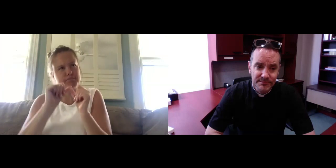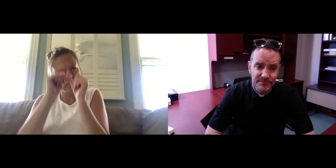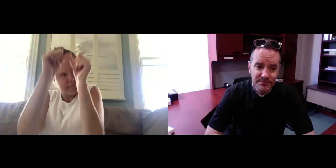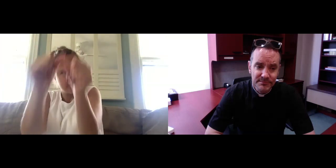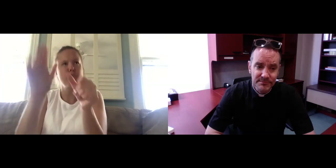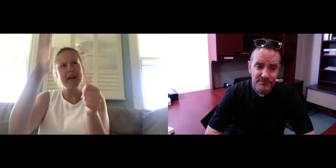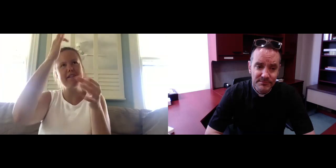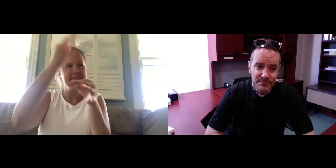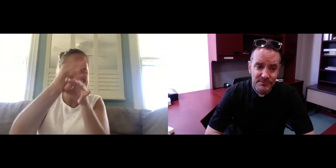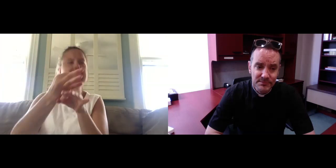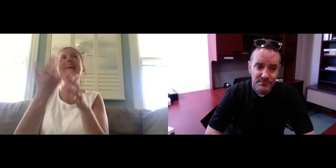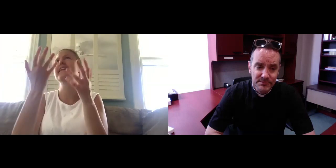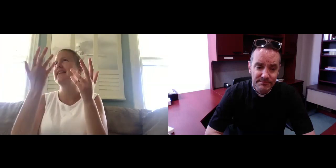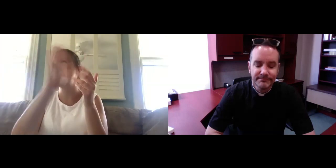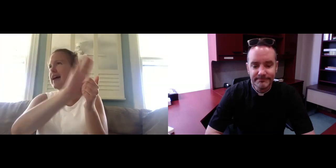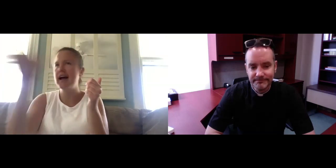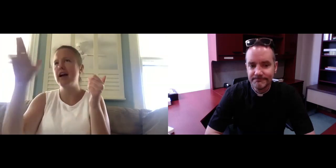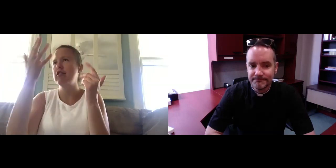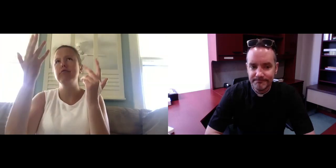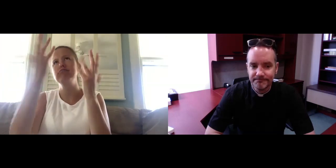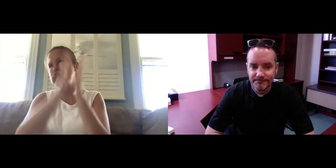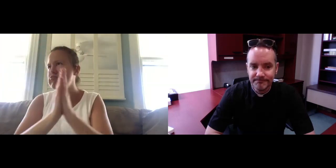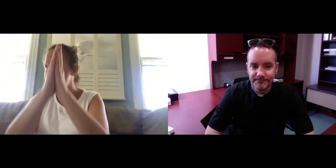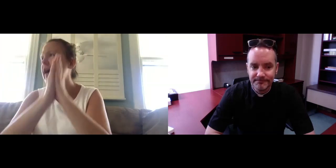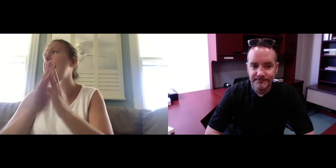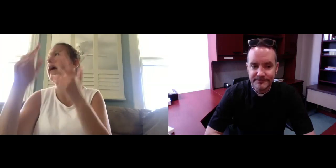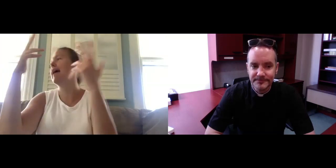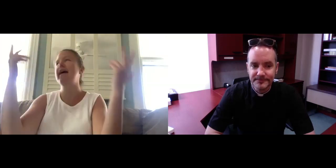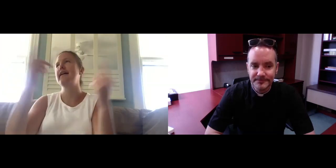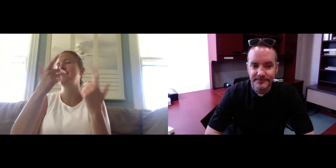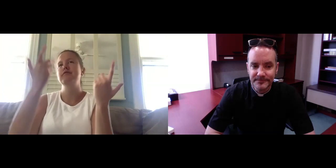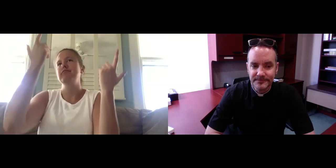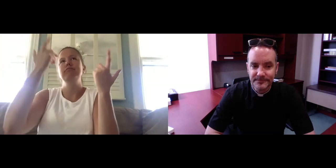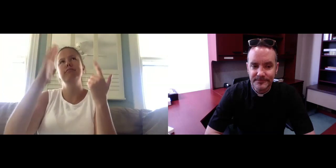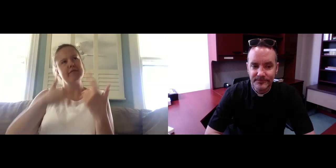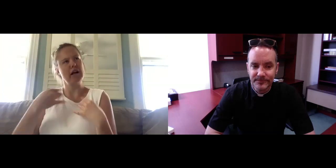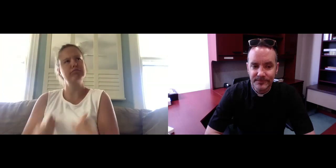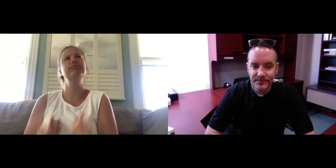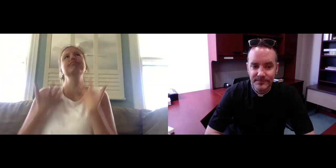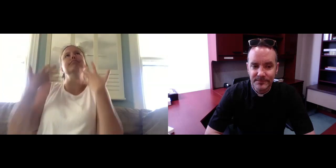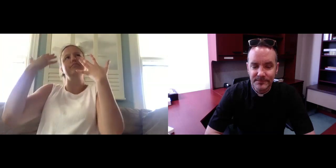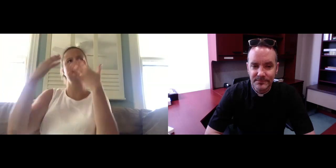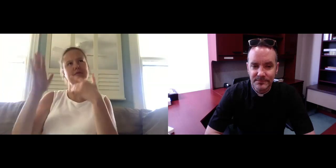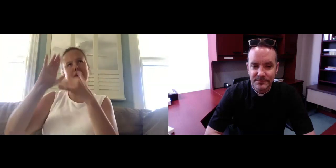can't do instead of what you can do. We can grow our faith, we can pray